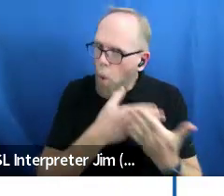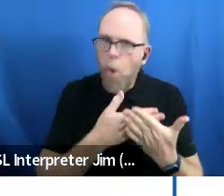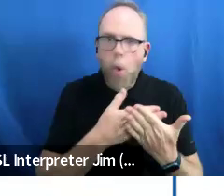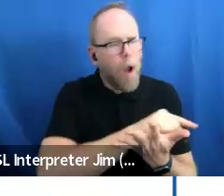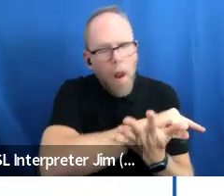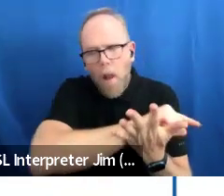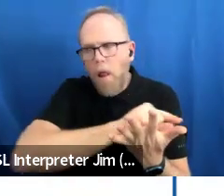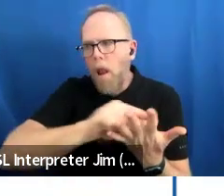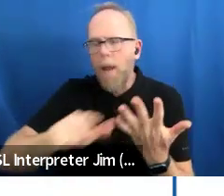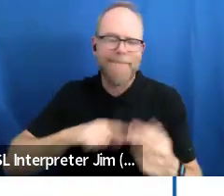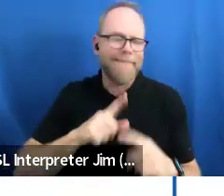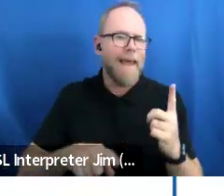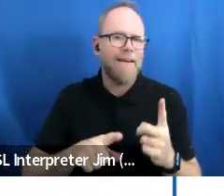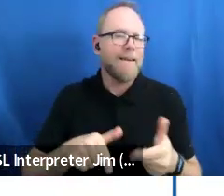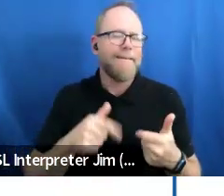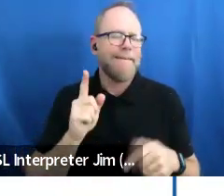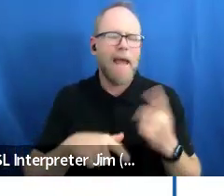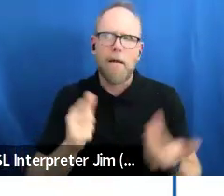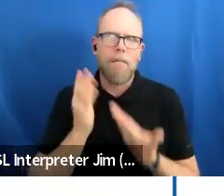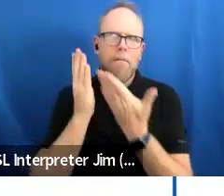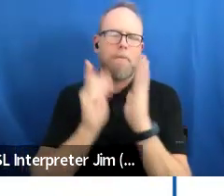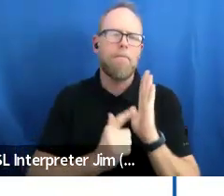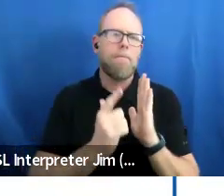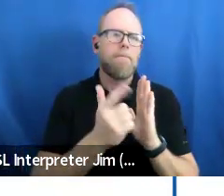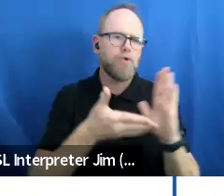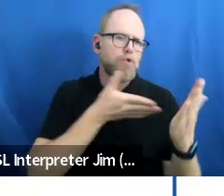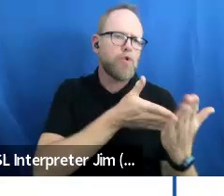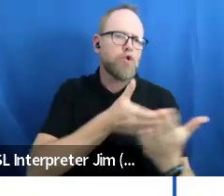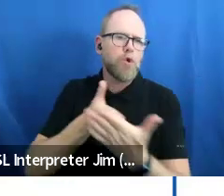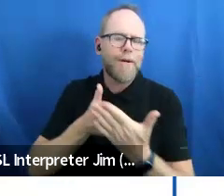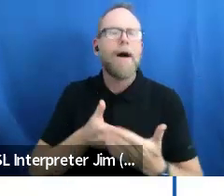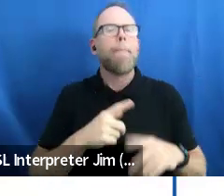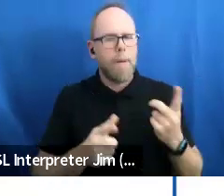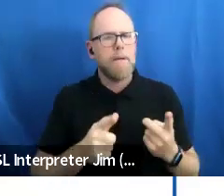All they can do is bring big kind of settlements to send a message.